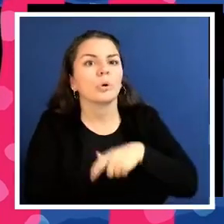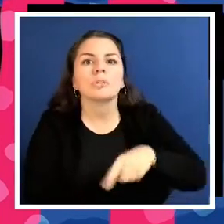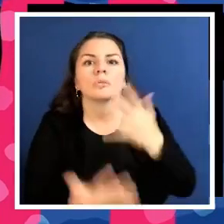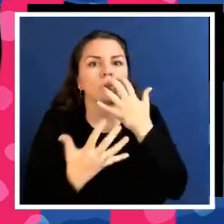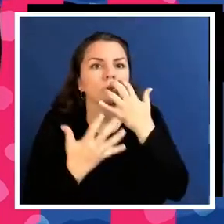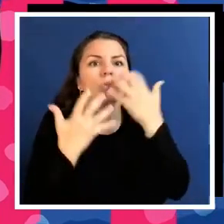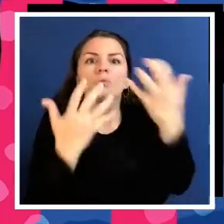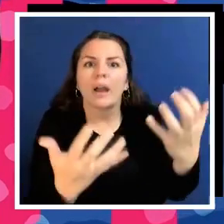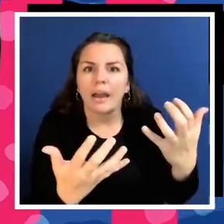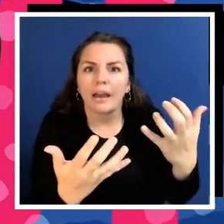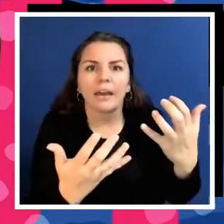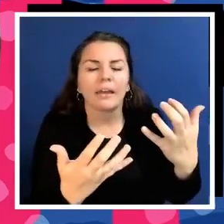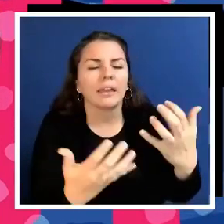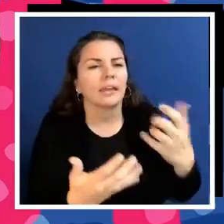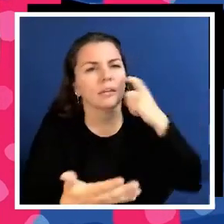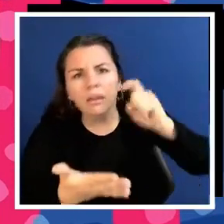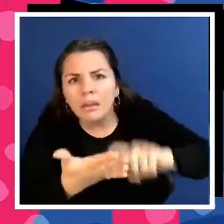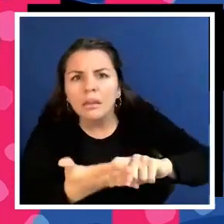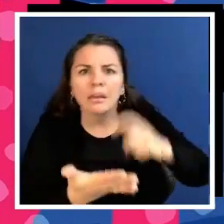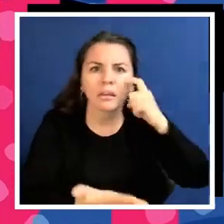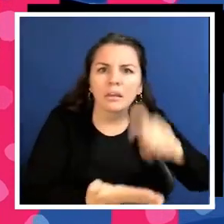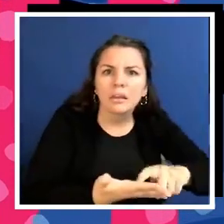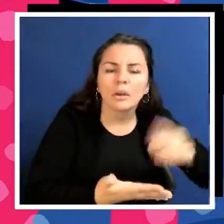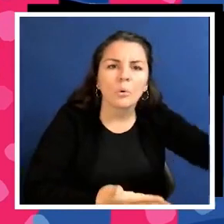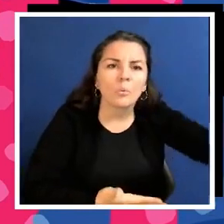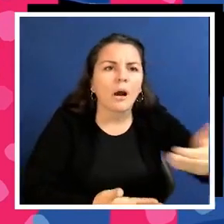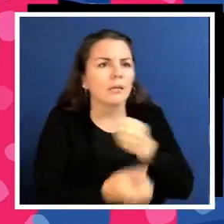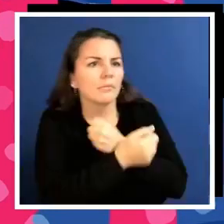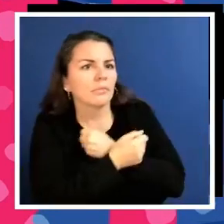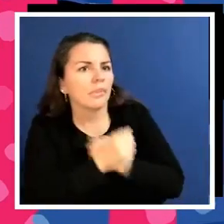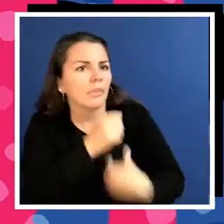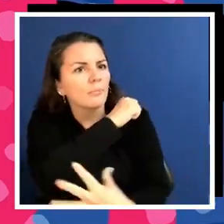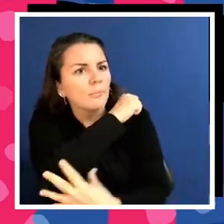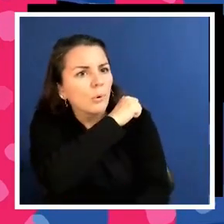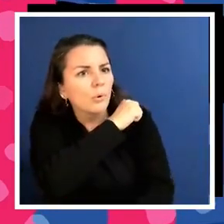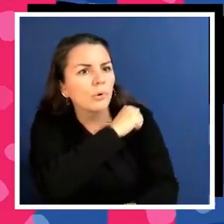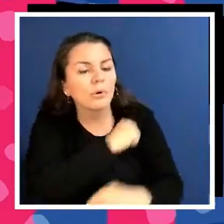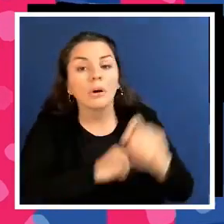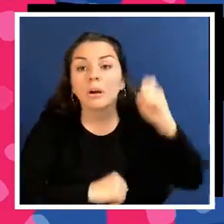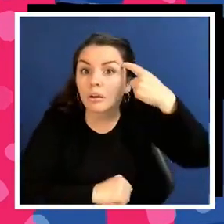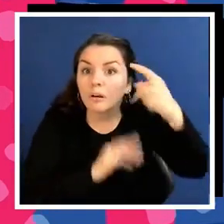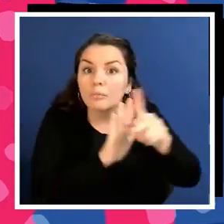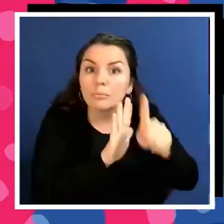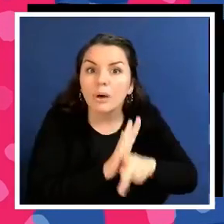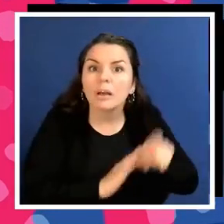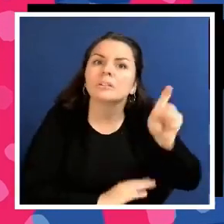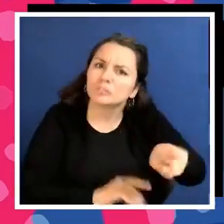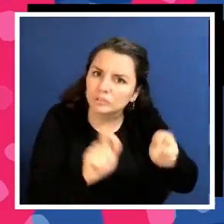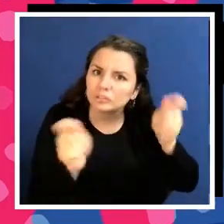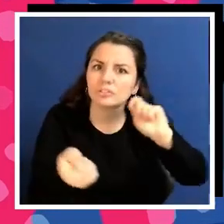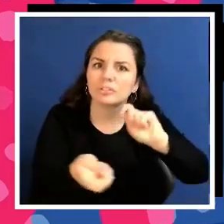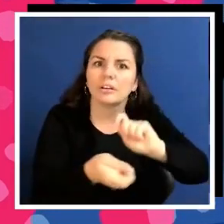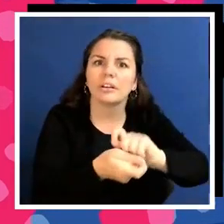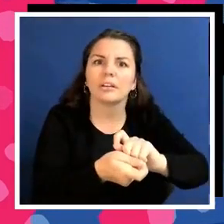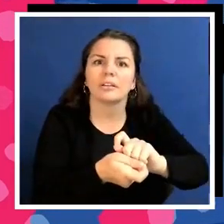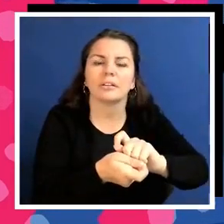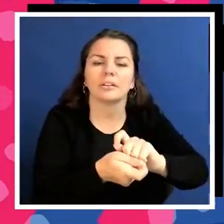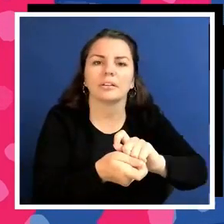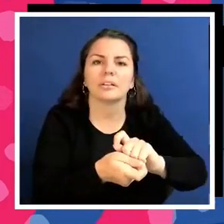YOU TELL US IN YOUR WORD THAT